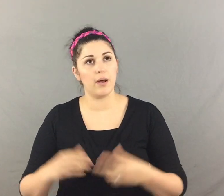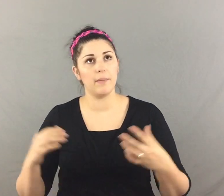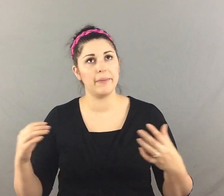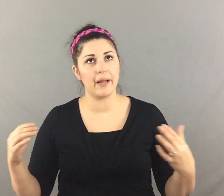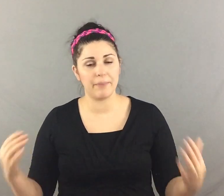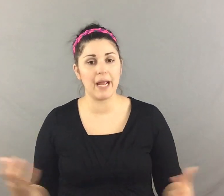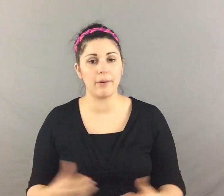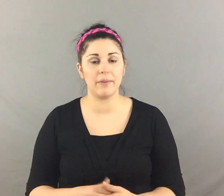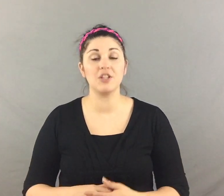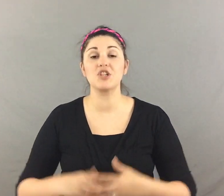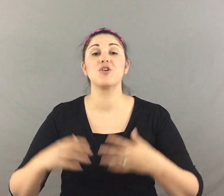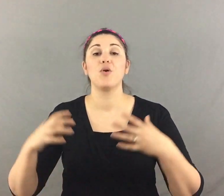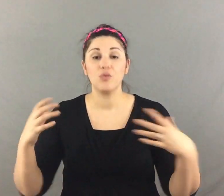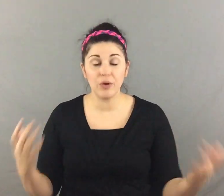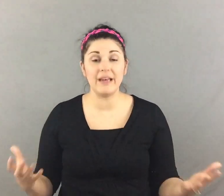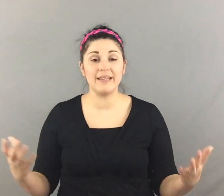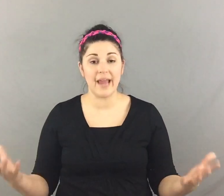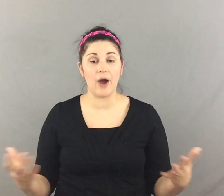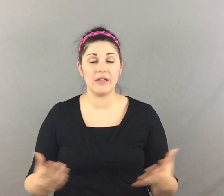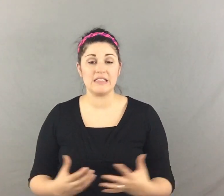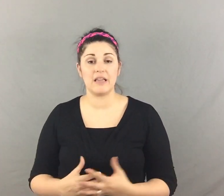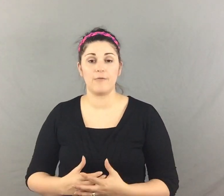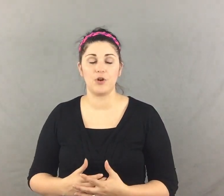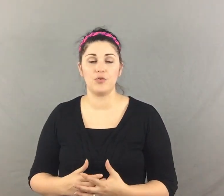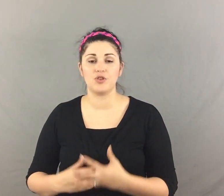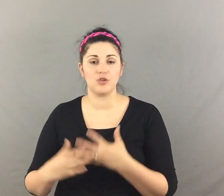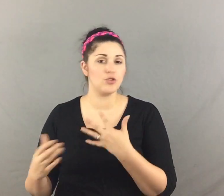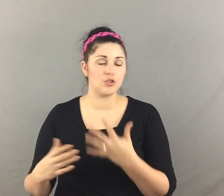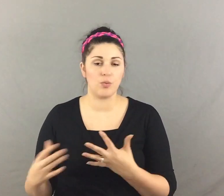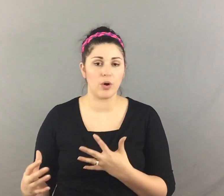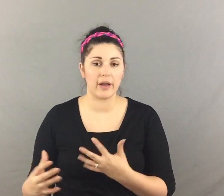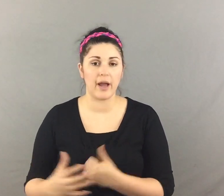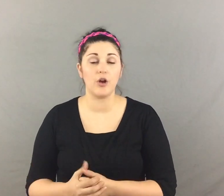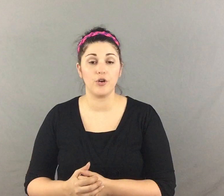Well maybe not paper but just written down instead for you to to work out on